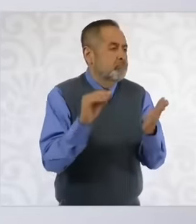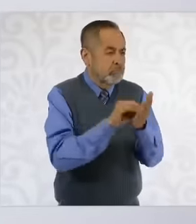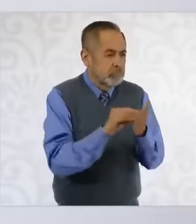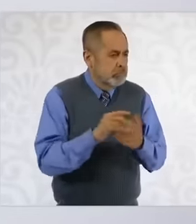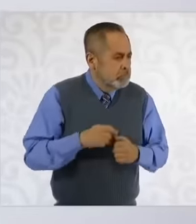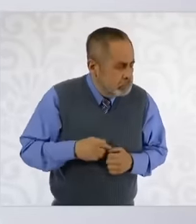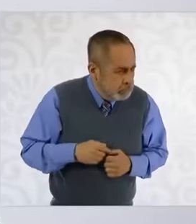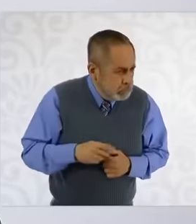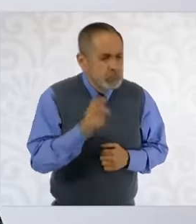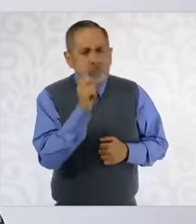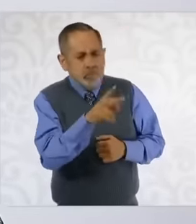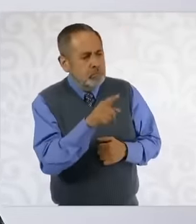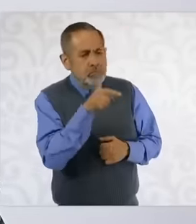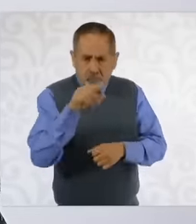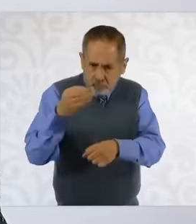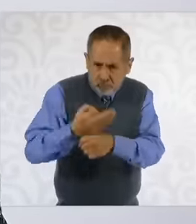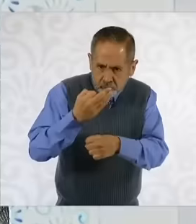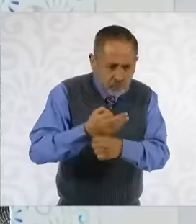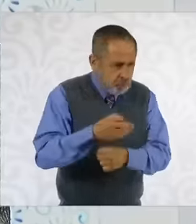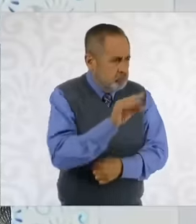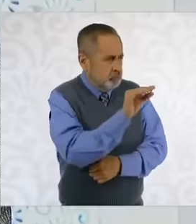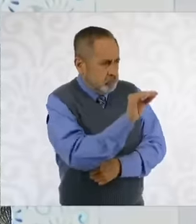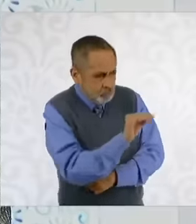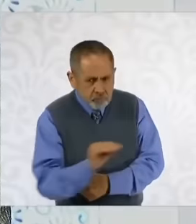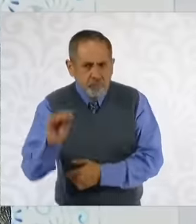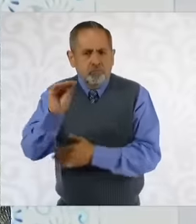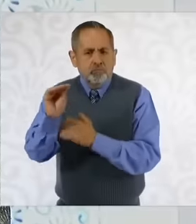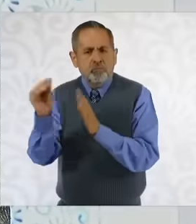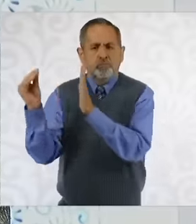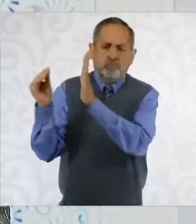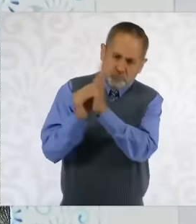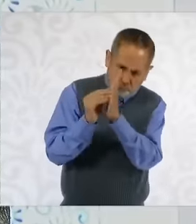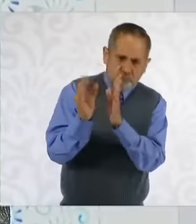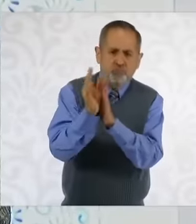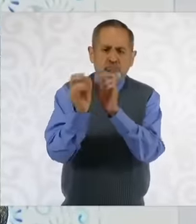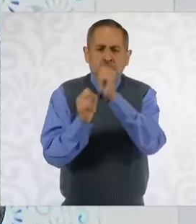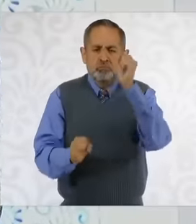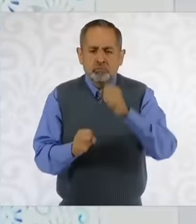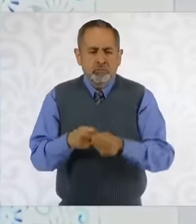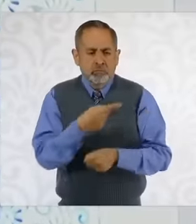Constitution number